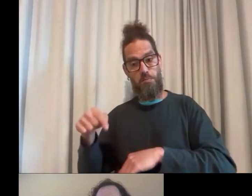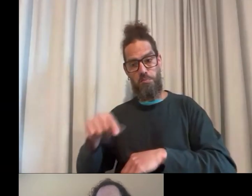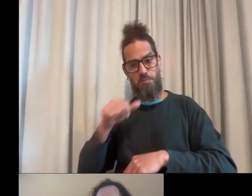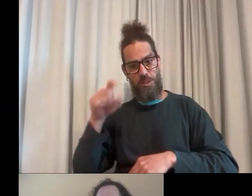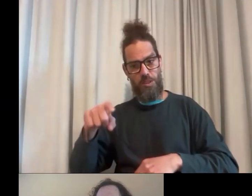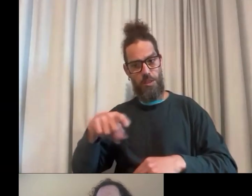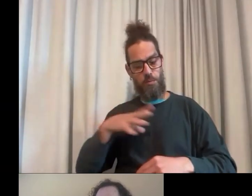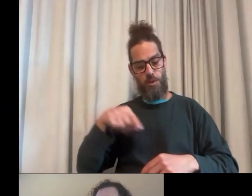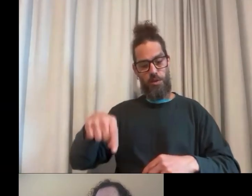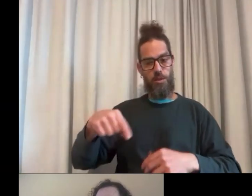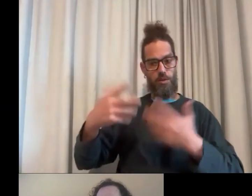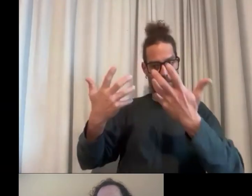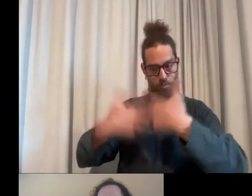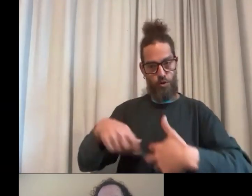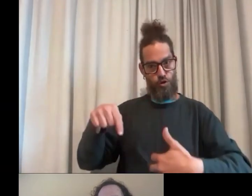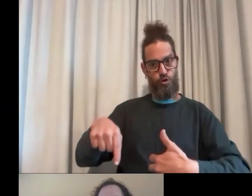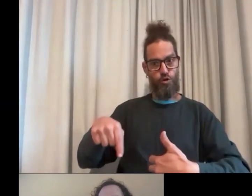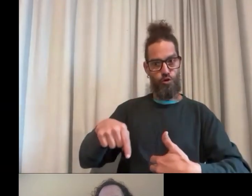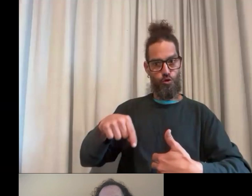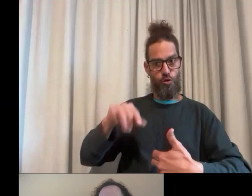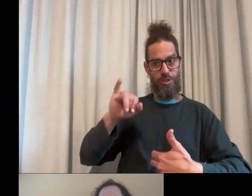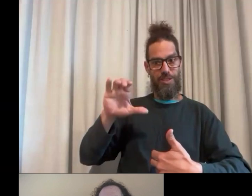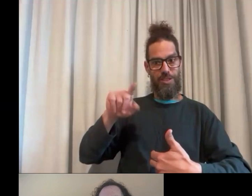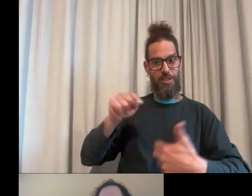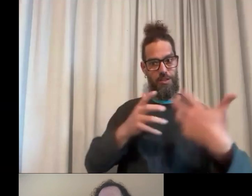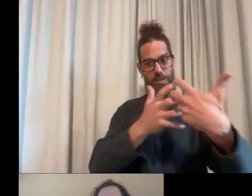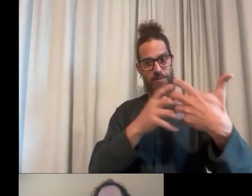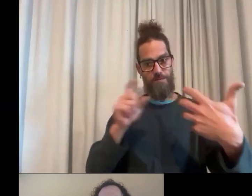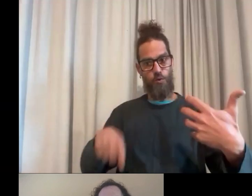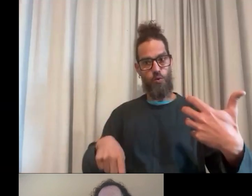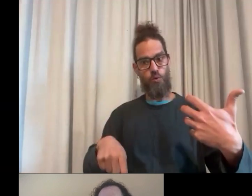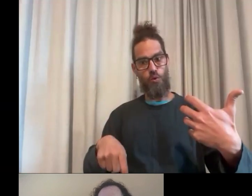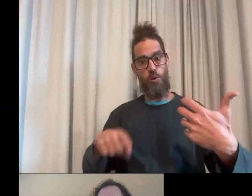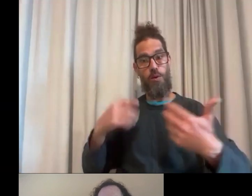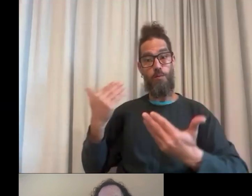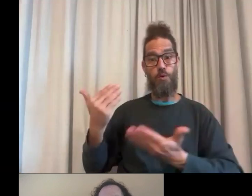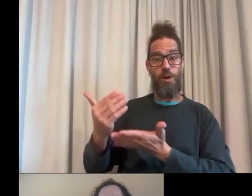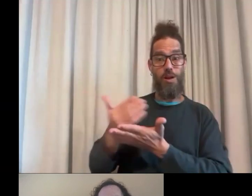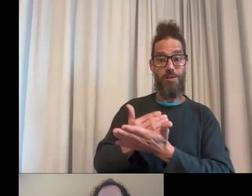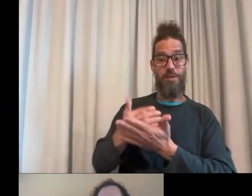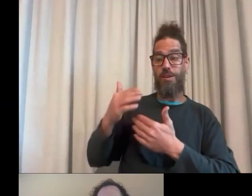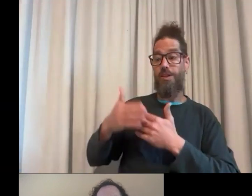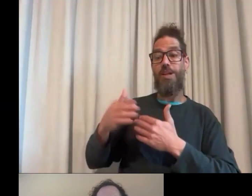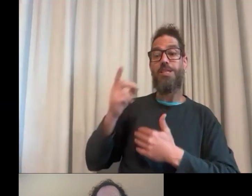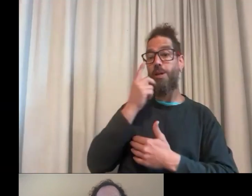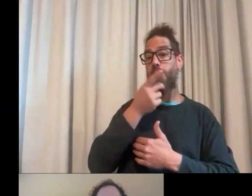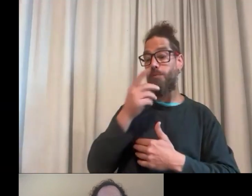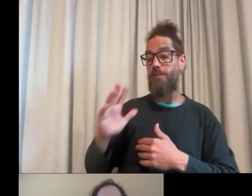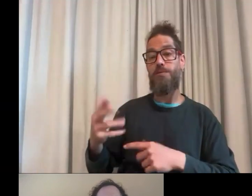They don't have to make them accessible, but they do have to take an assessment of the accessibility of the apps if they're planning on keeping them